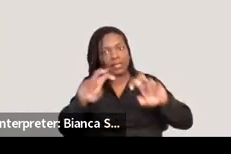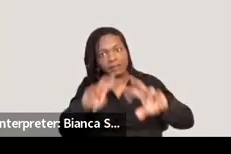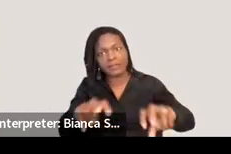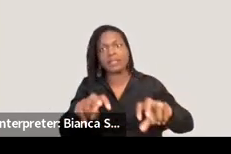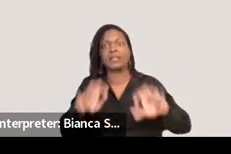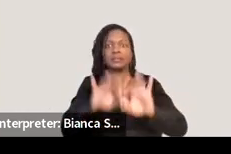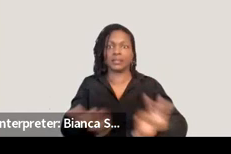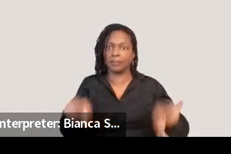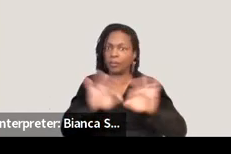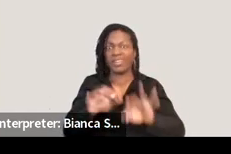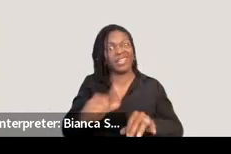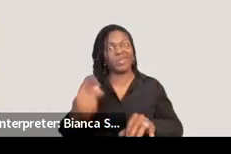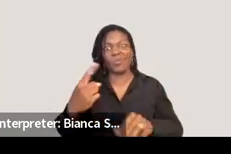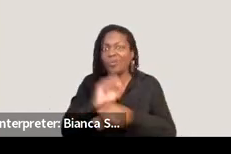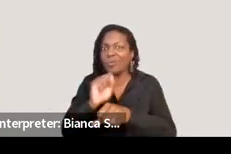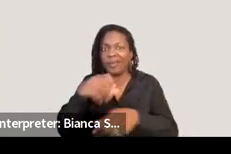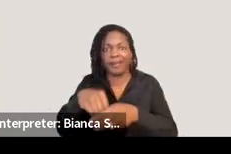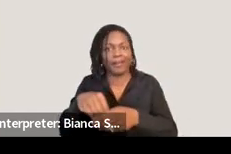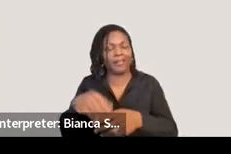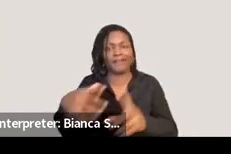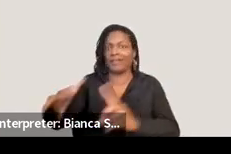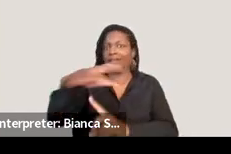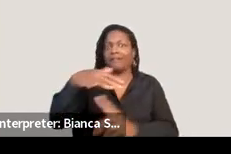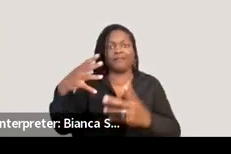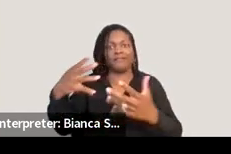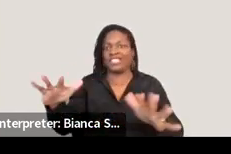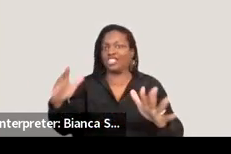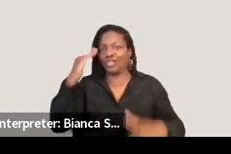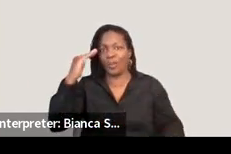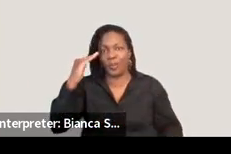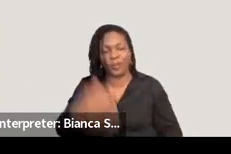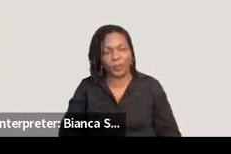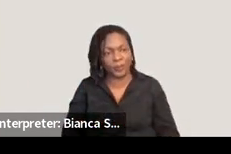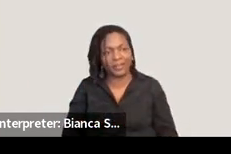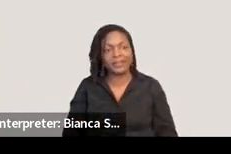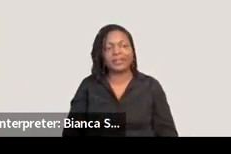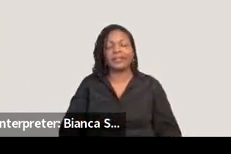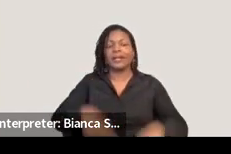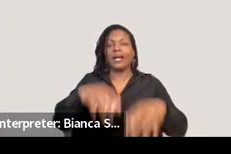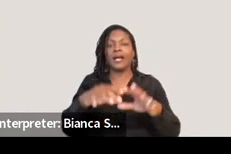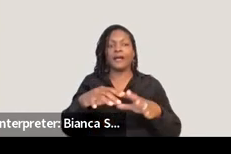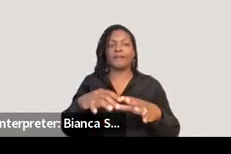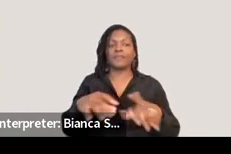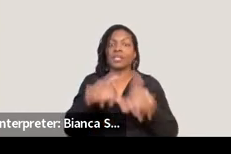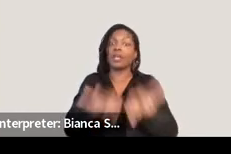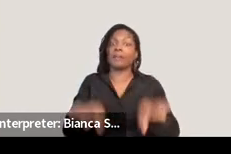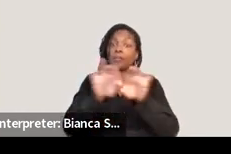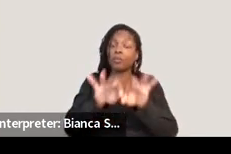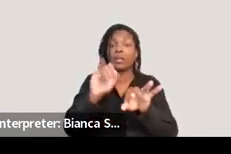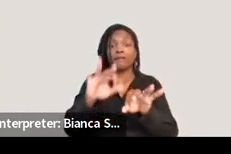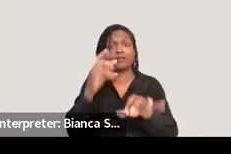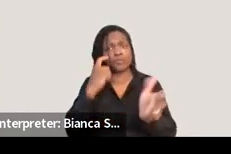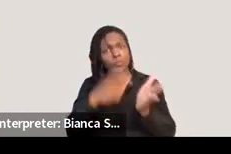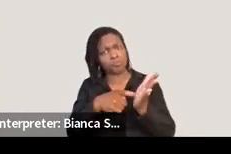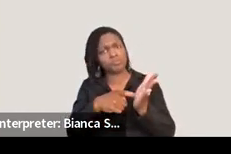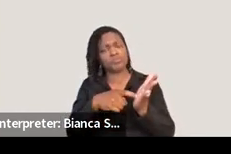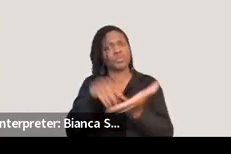Freeing tools, important. Identify, document. Document any difficulties, document any behaviors.